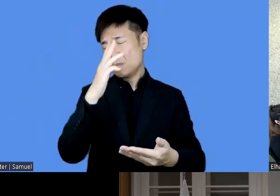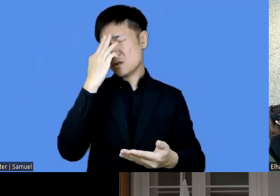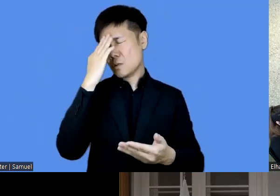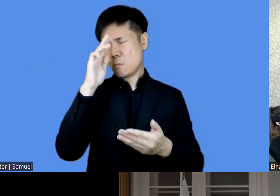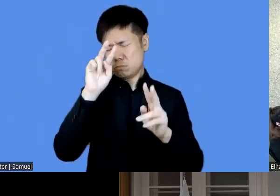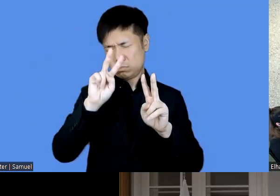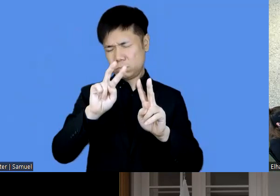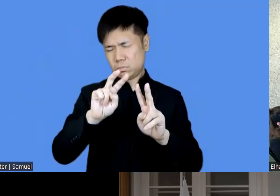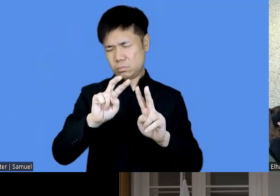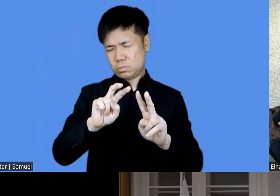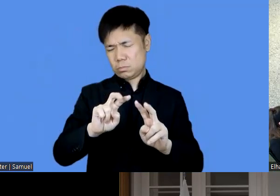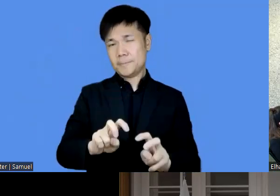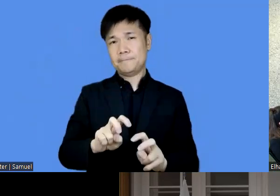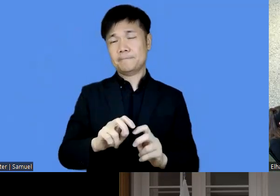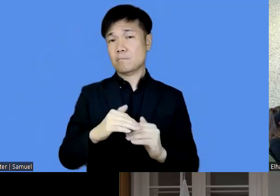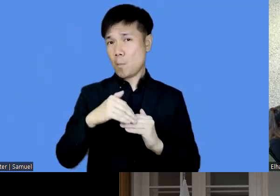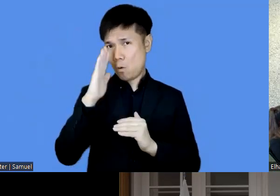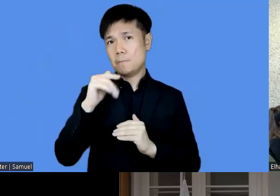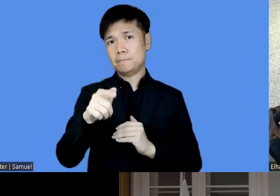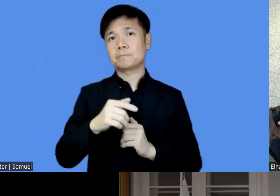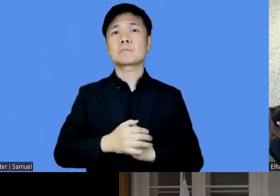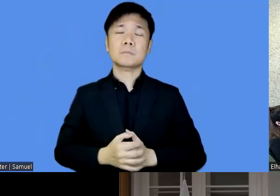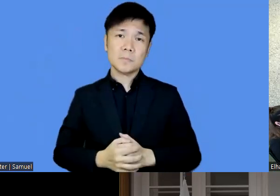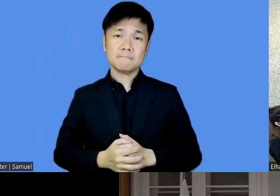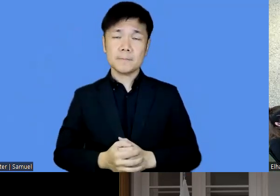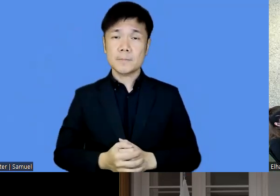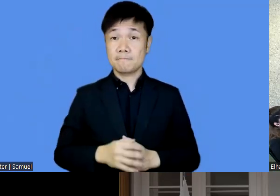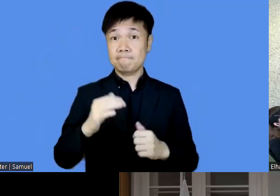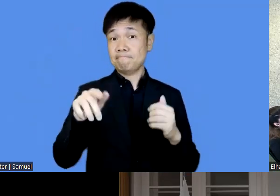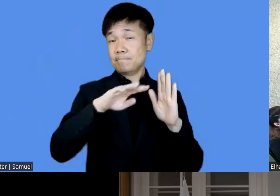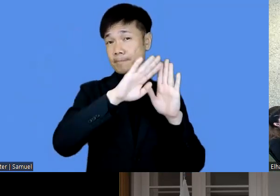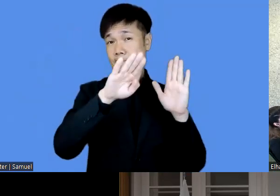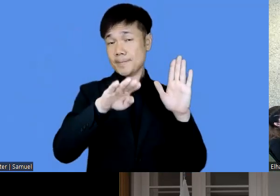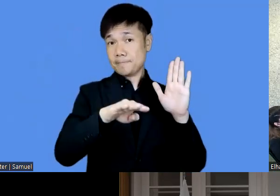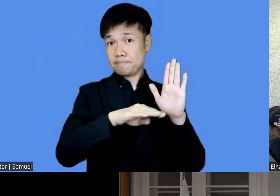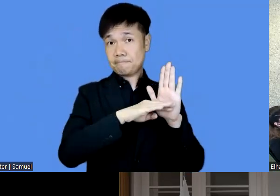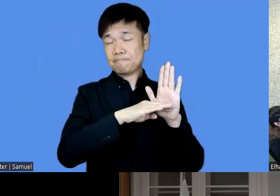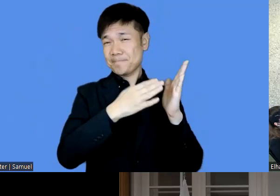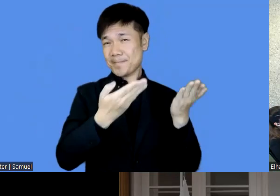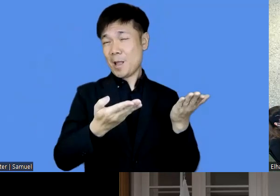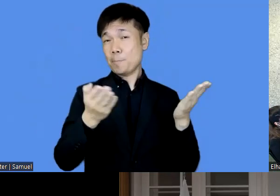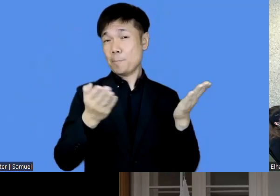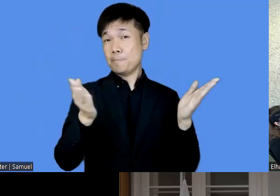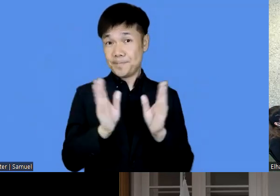So that takes us to our next segment of our event, which was what can we do now?